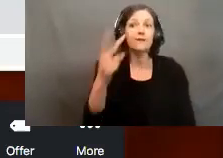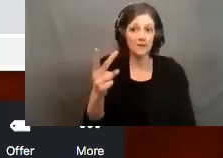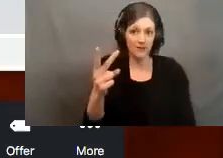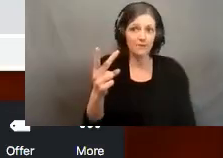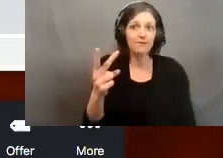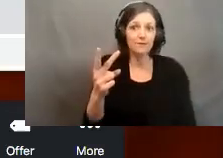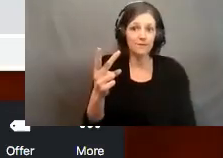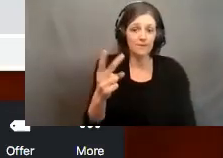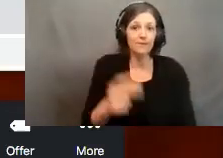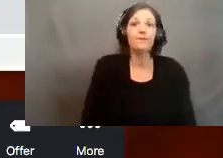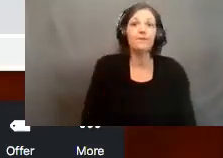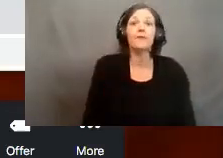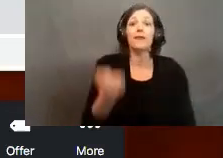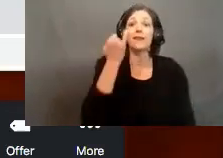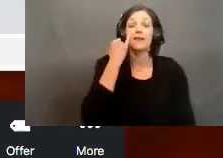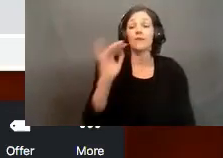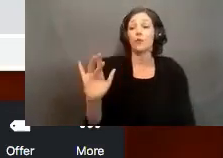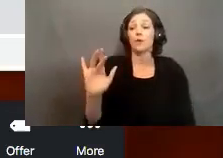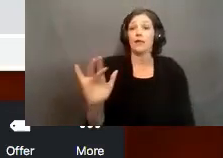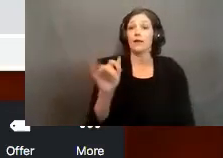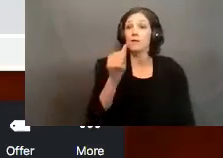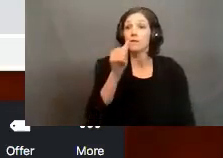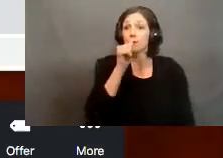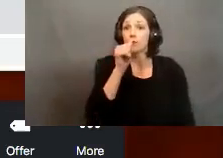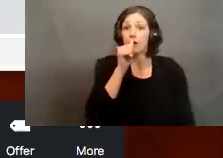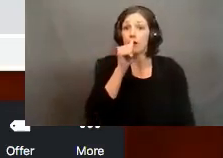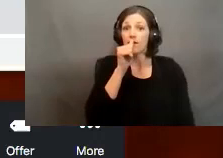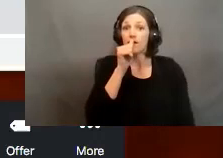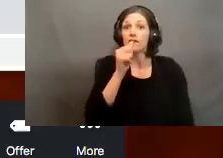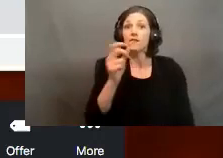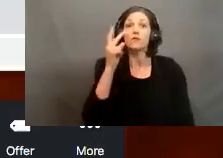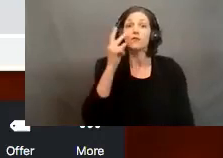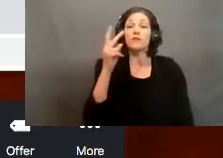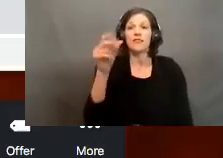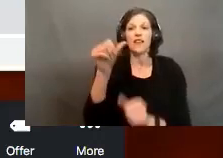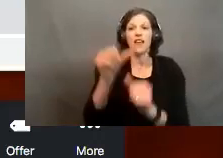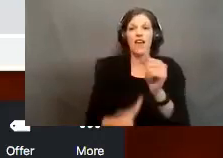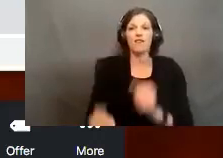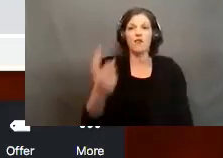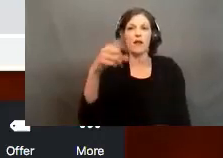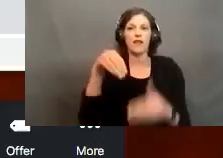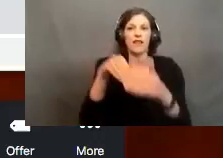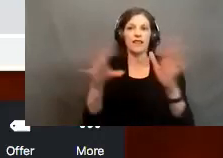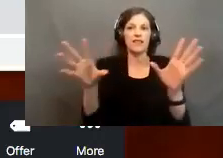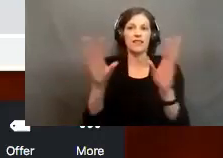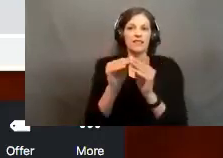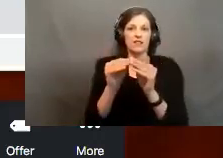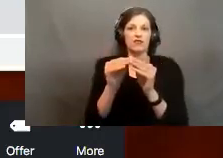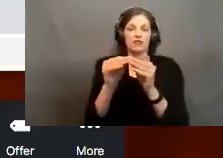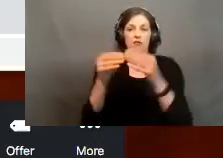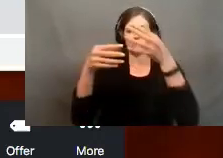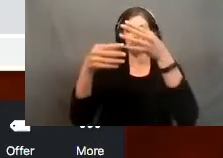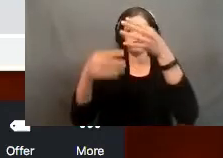If you click on a private 12:39:18 , you will see that everybody in the session is going to be listed here. You can send them